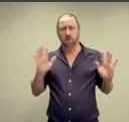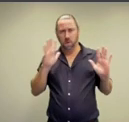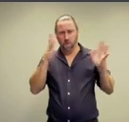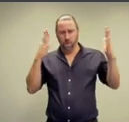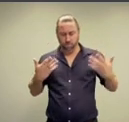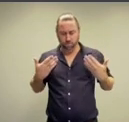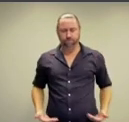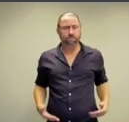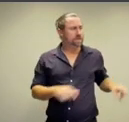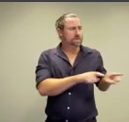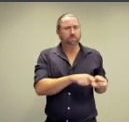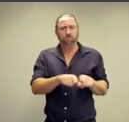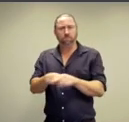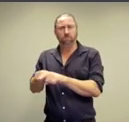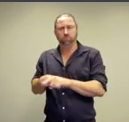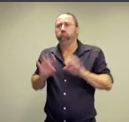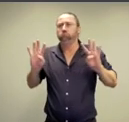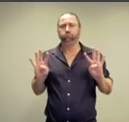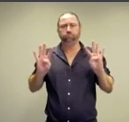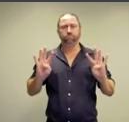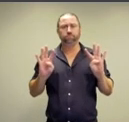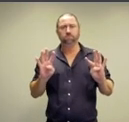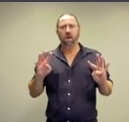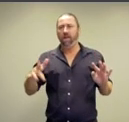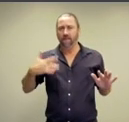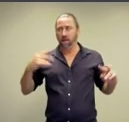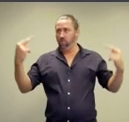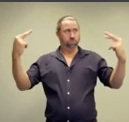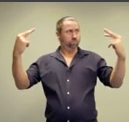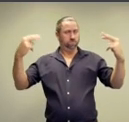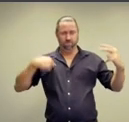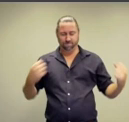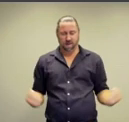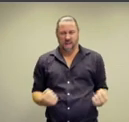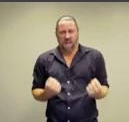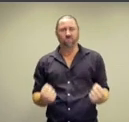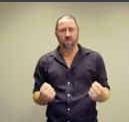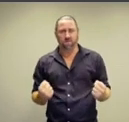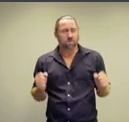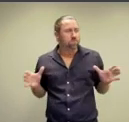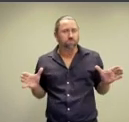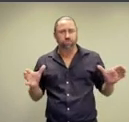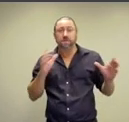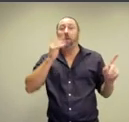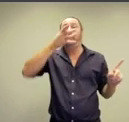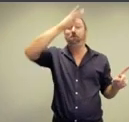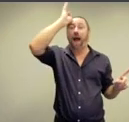uniform that is hyper-consistent and overall creates a visual force of power. This is